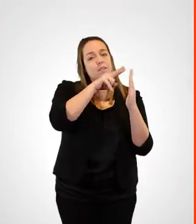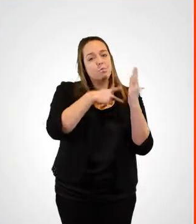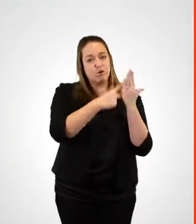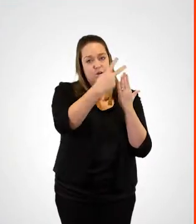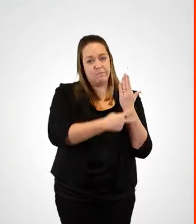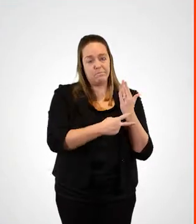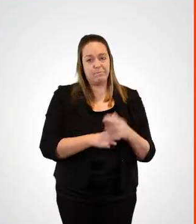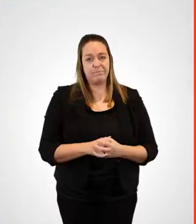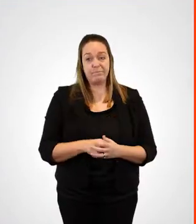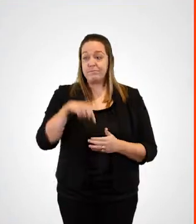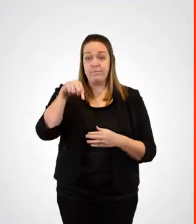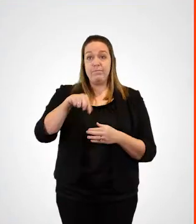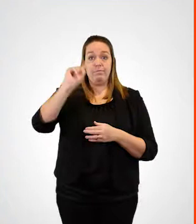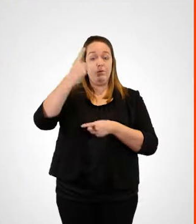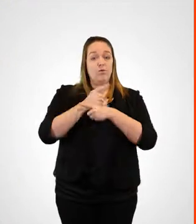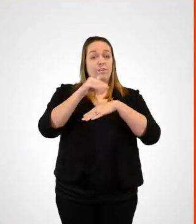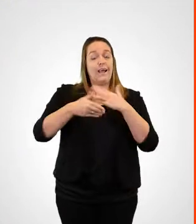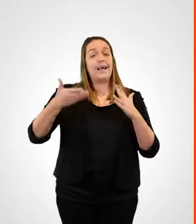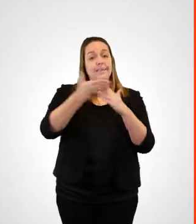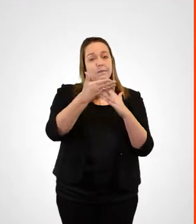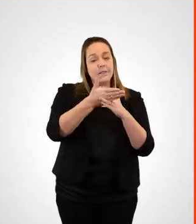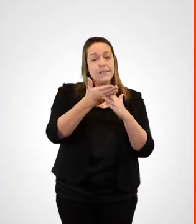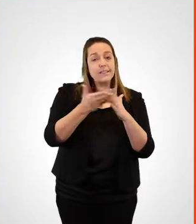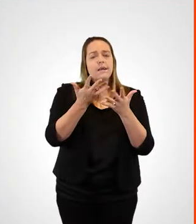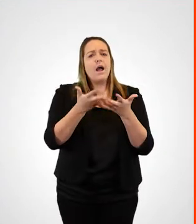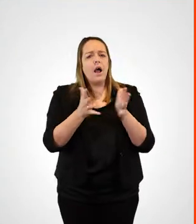this area talking about accessibility and how we make language